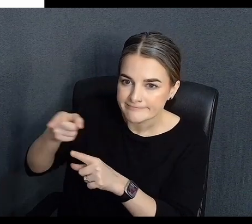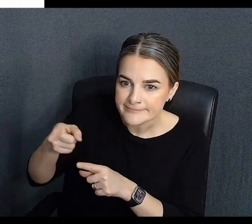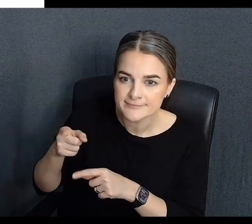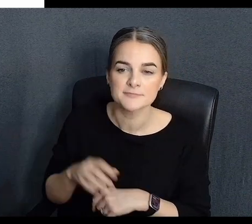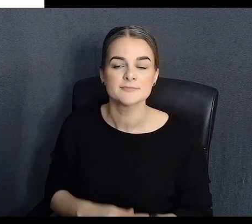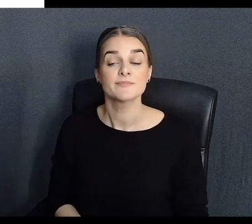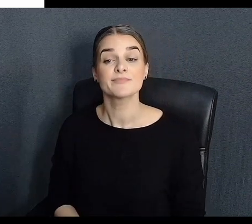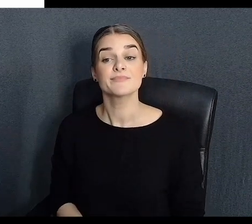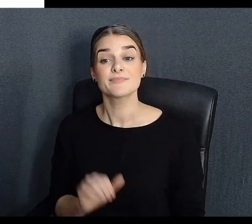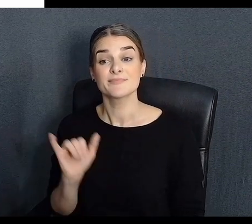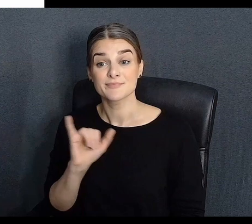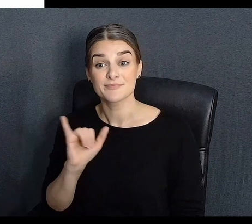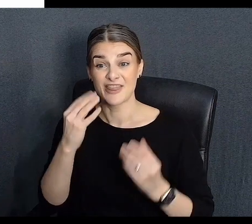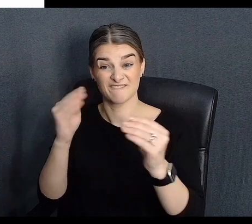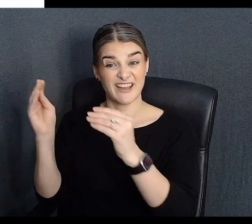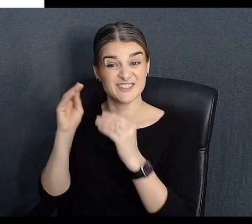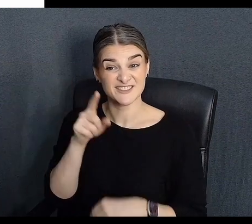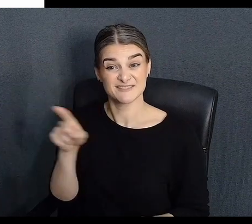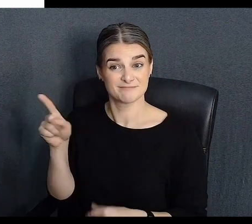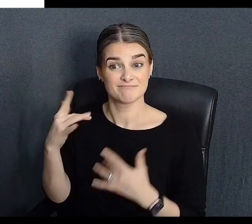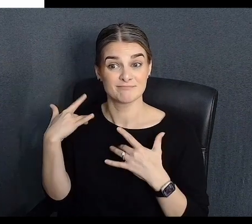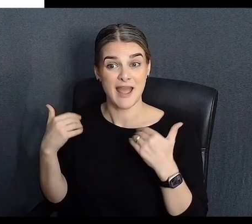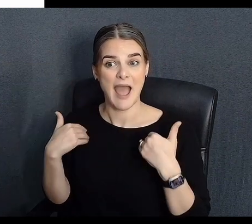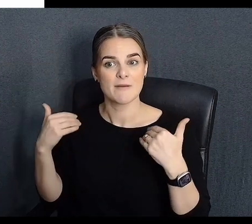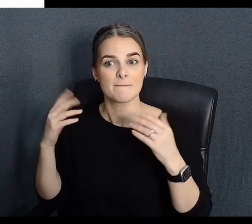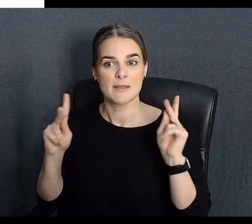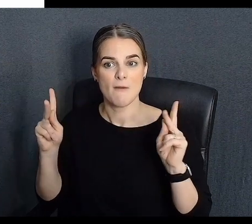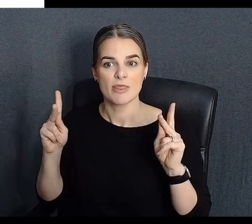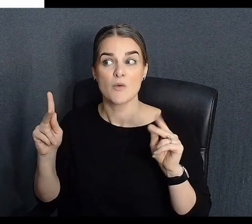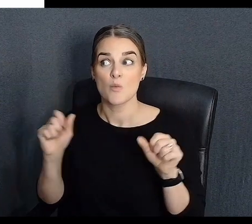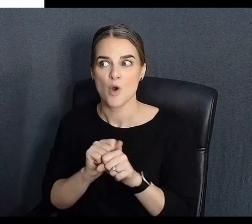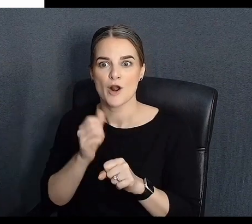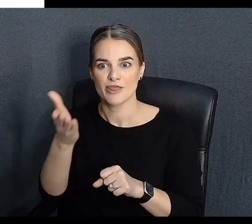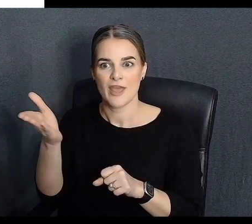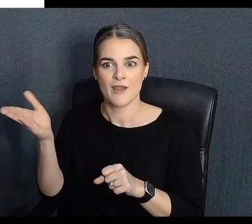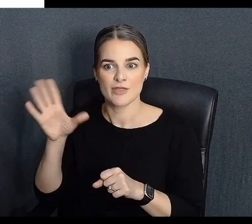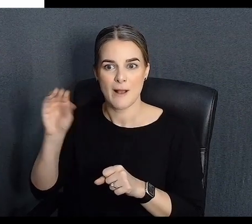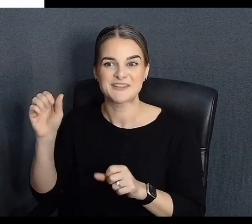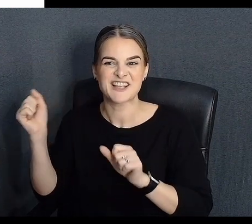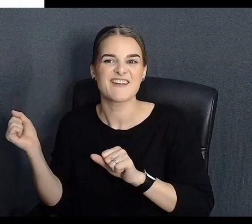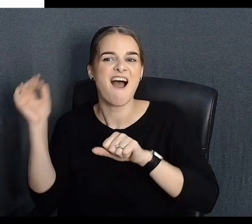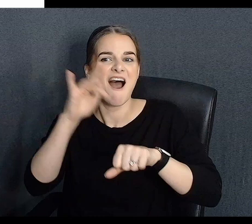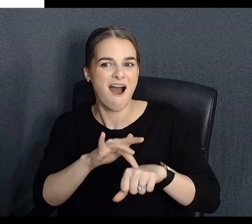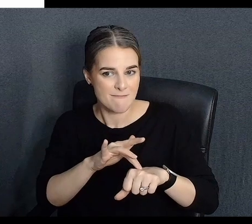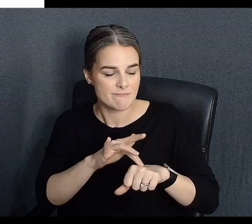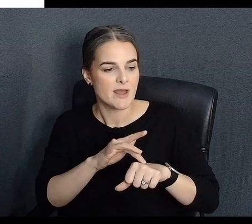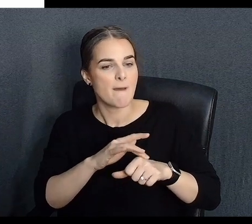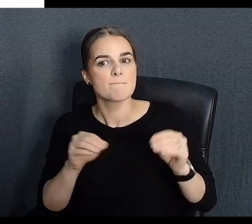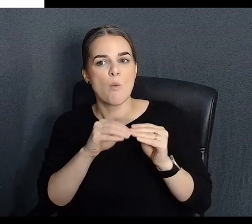is, there's usually folks that worked for those companies that can come out and provide more hands-on support to individuals,